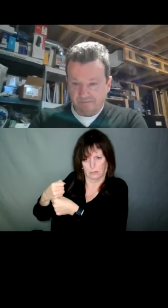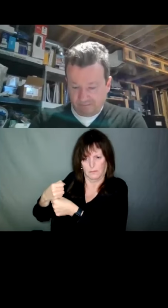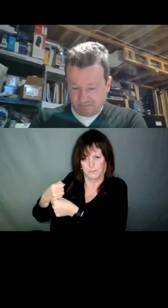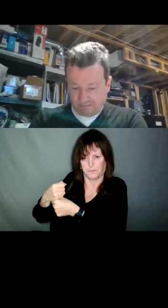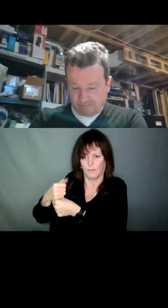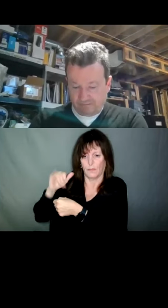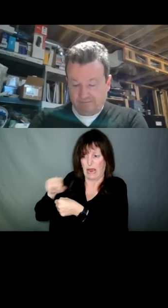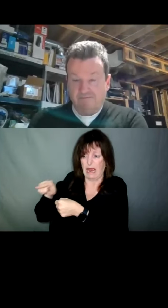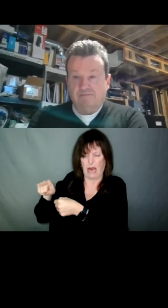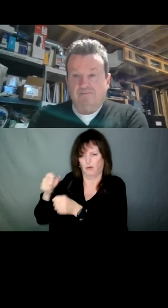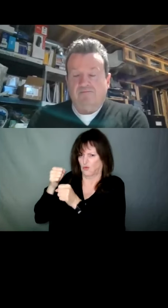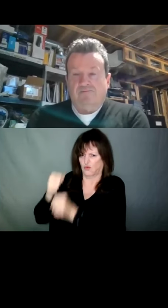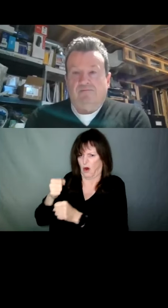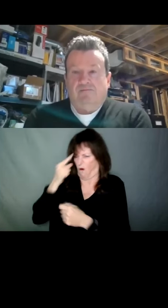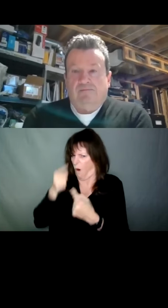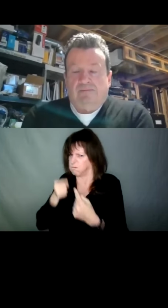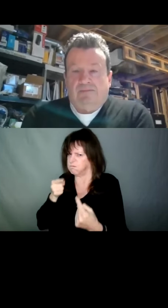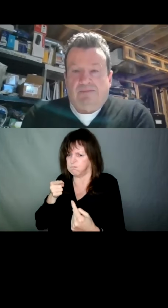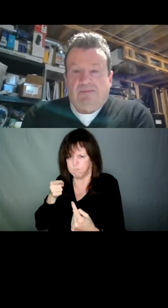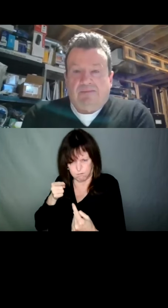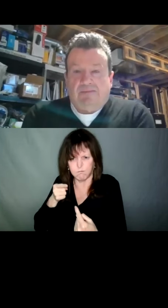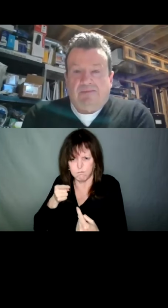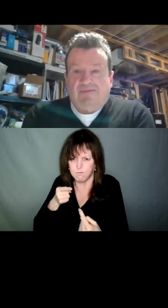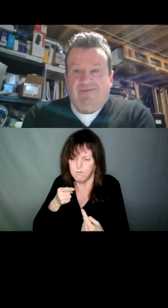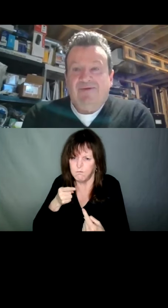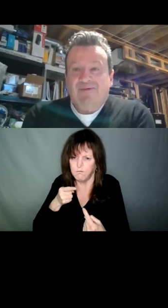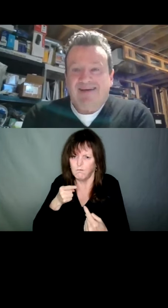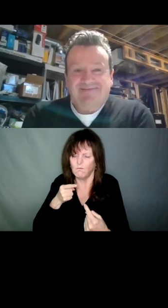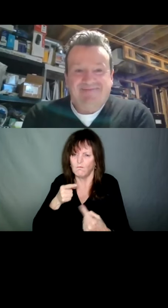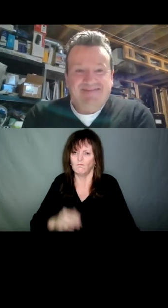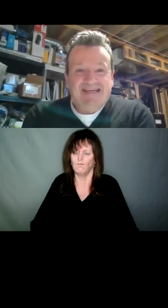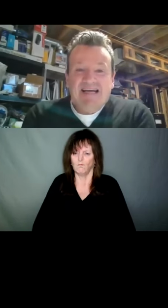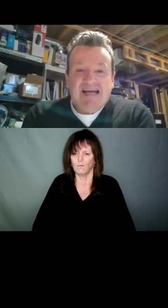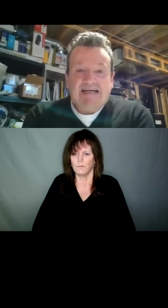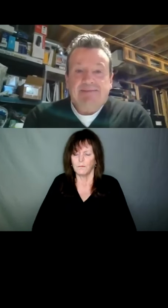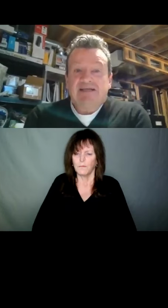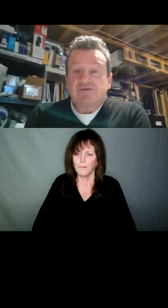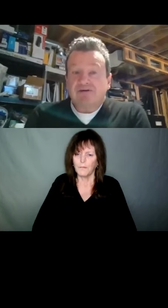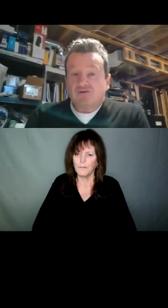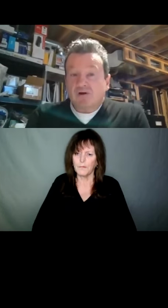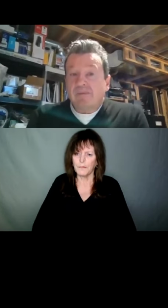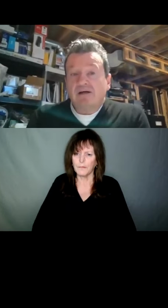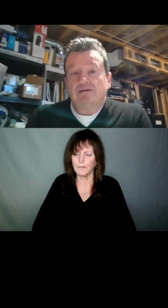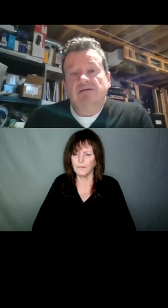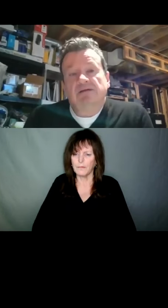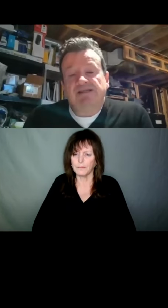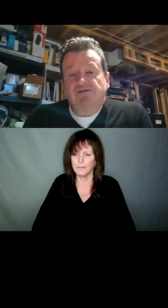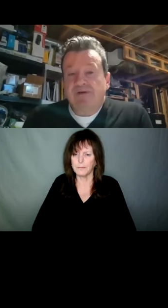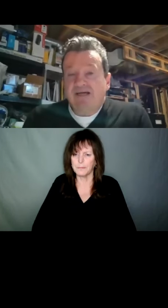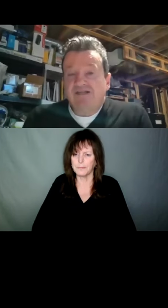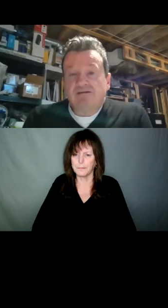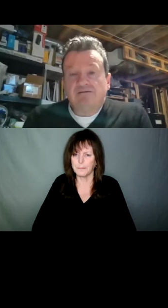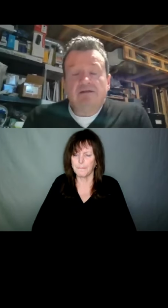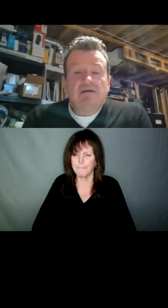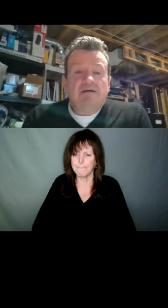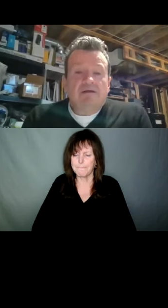that.